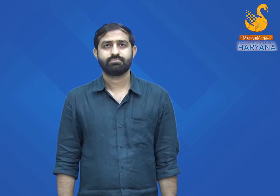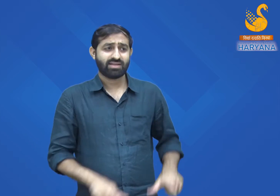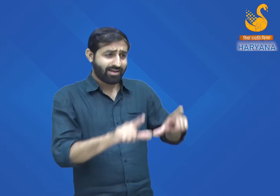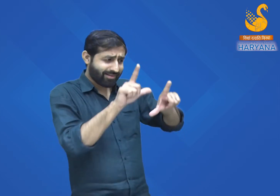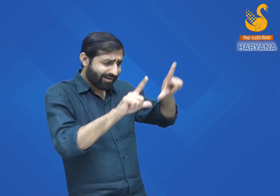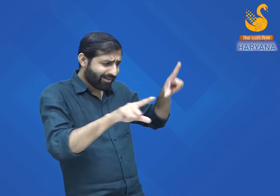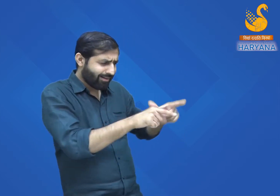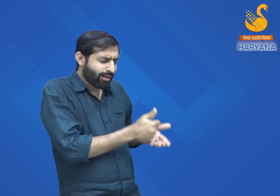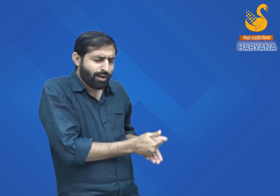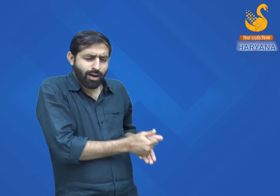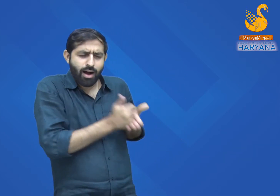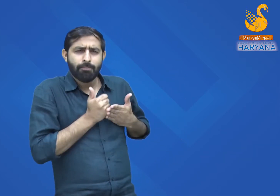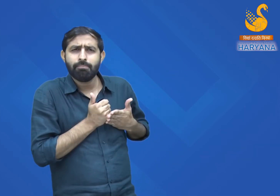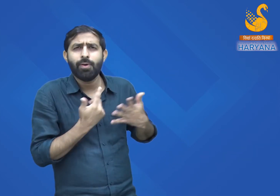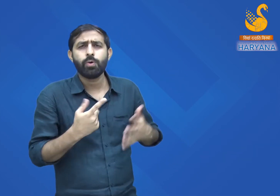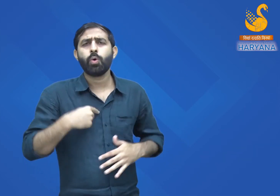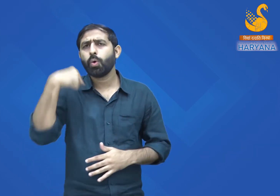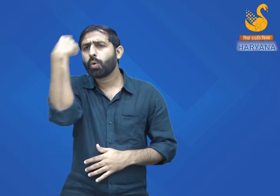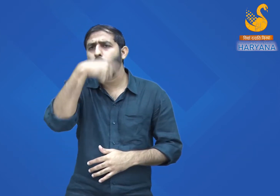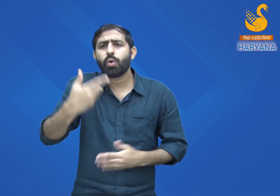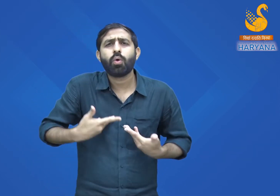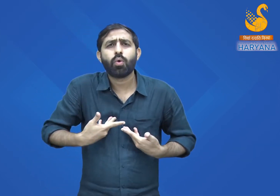Language helps us to know about ourselves